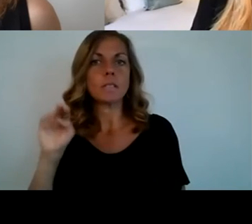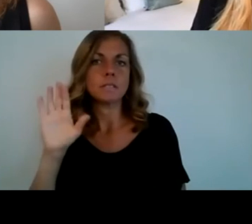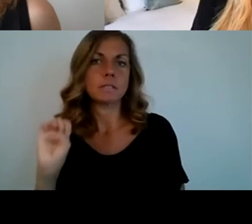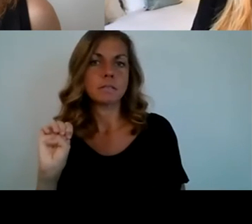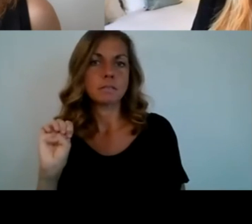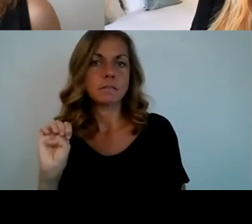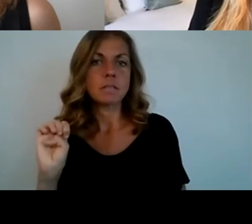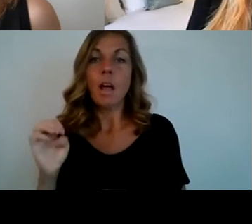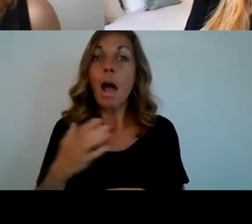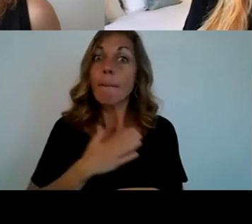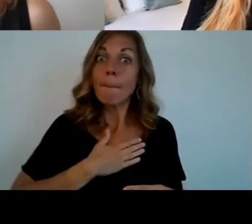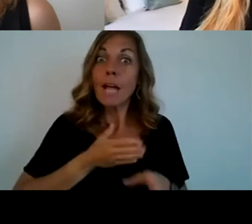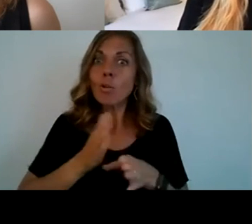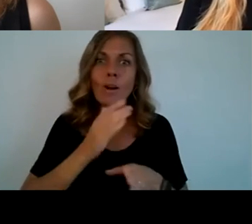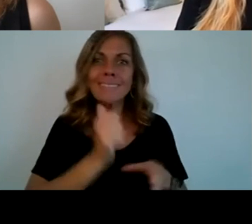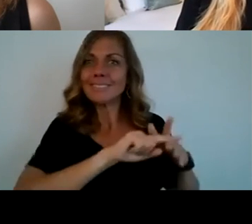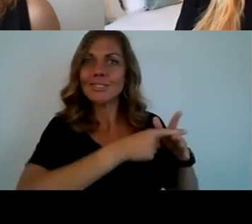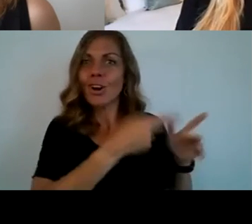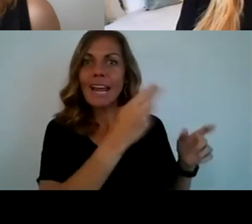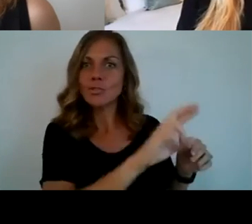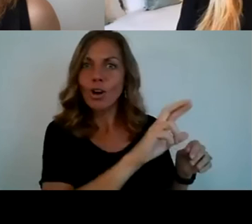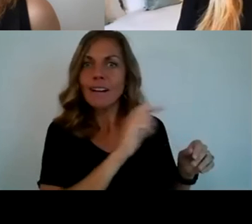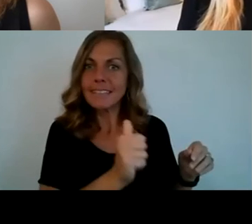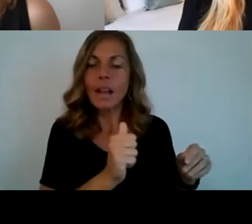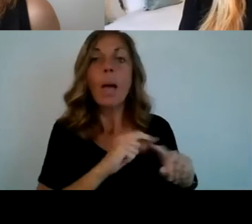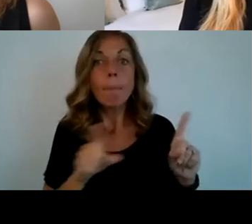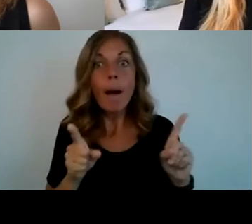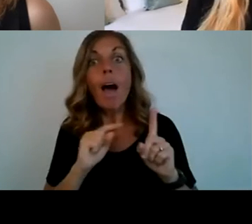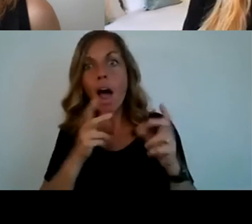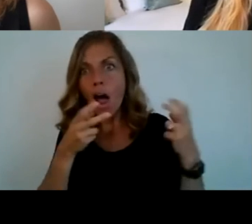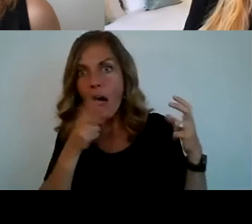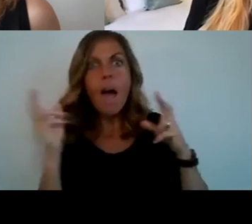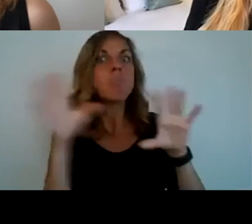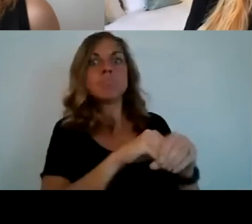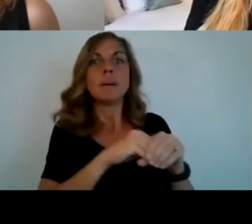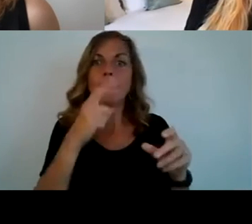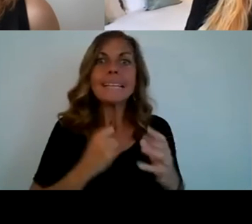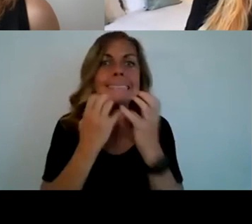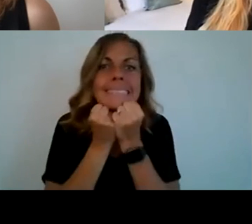career in HR. But I got into it because I care deeply about people. And that didn't